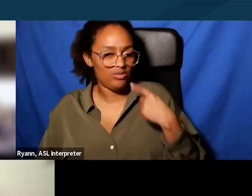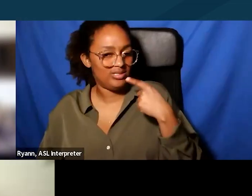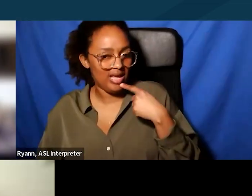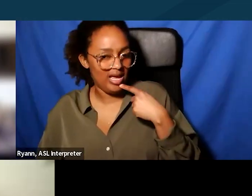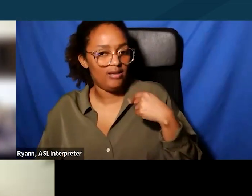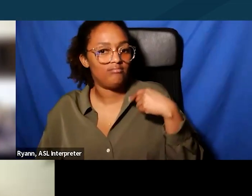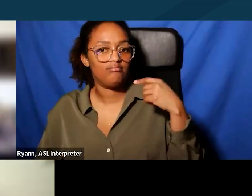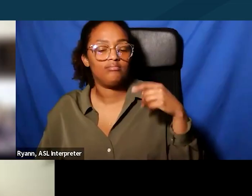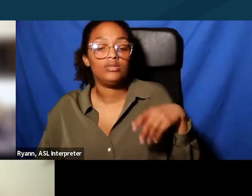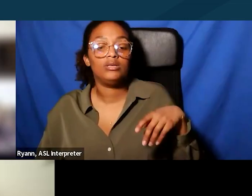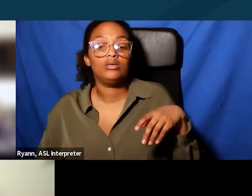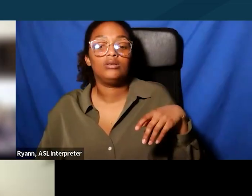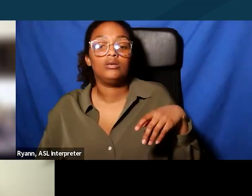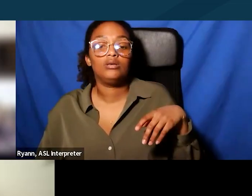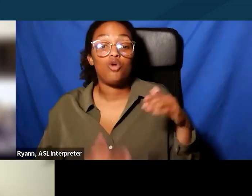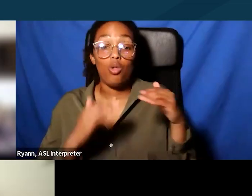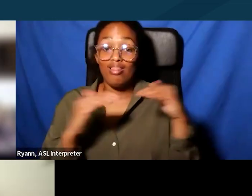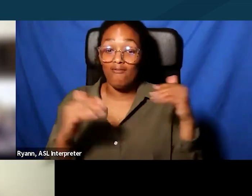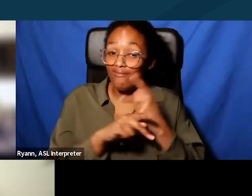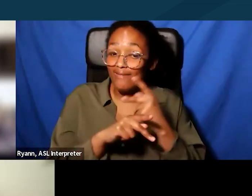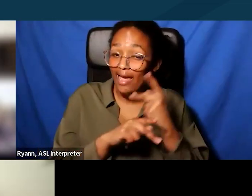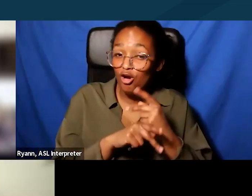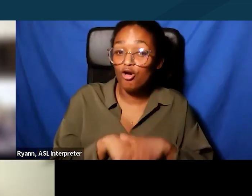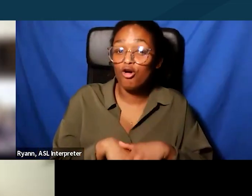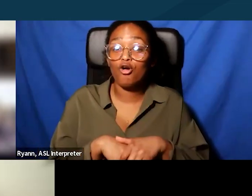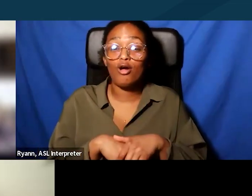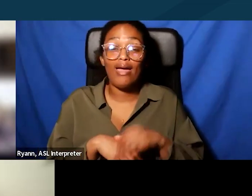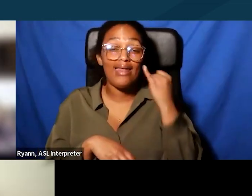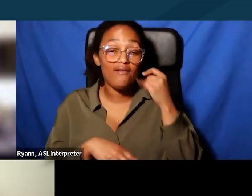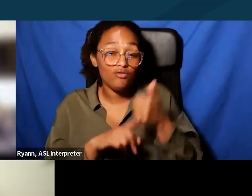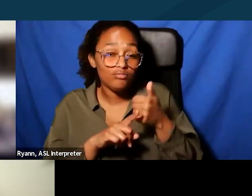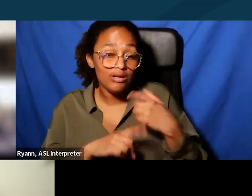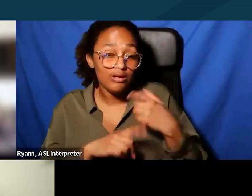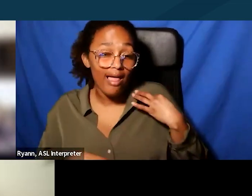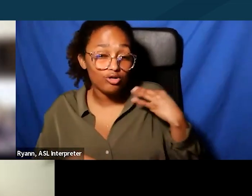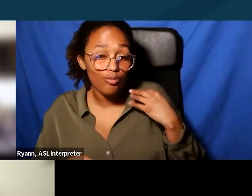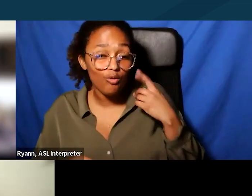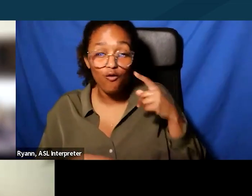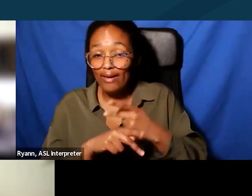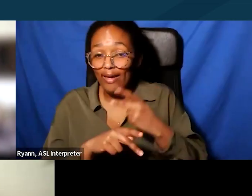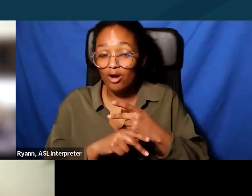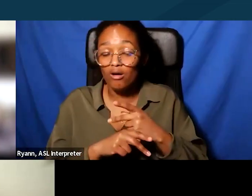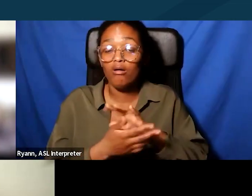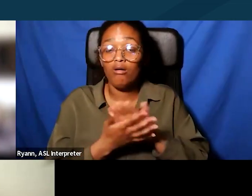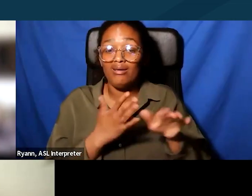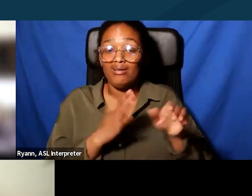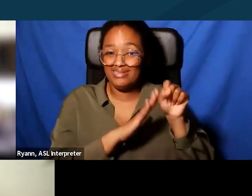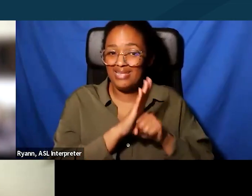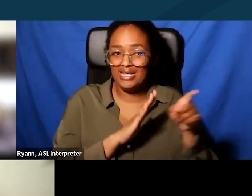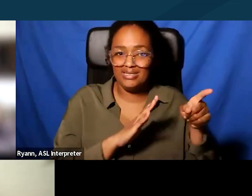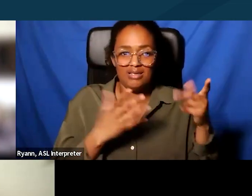like level of care and eligibility and all of that, states have always, and still do, exercise